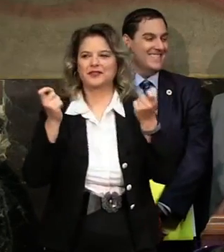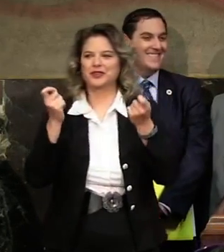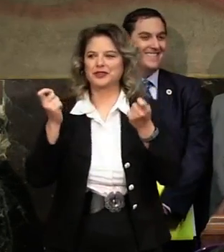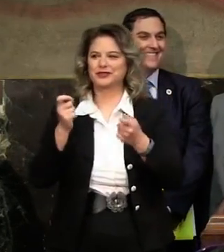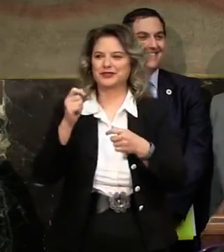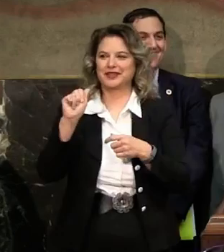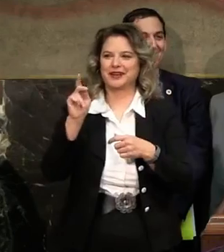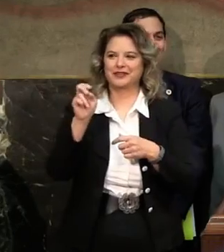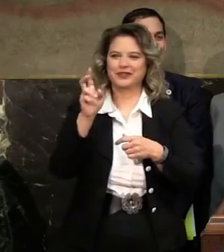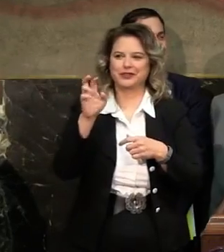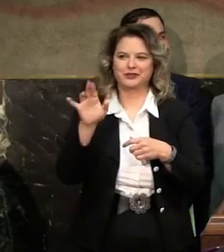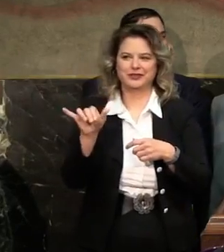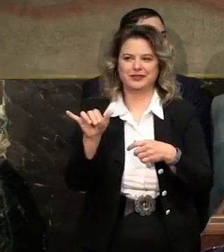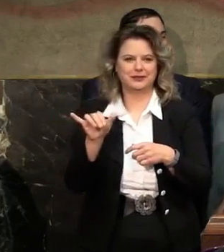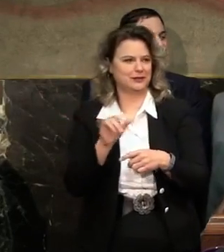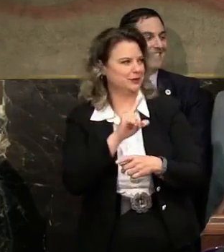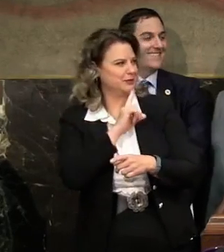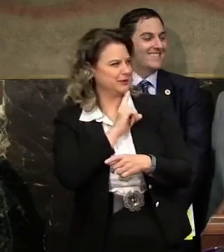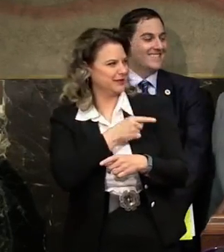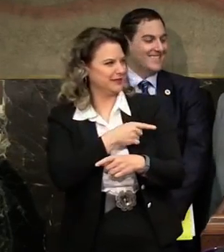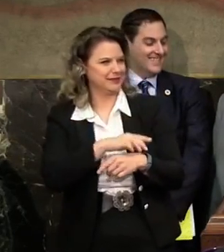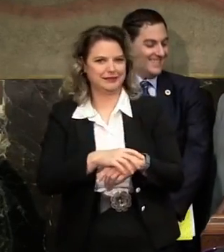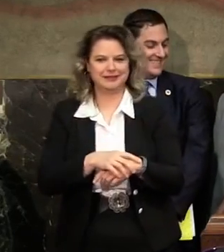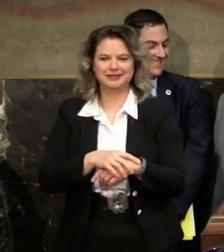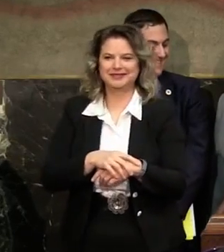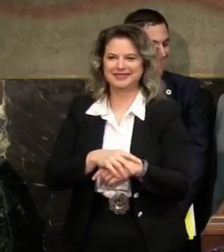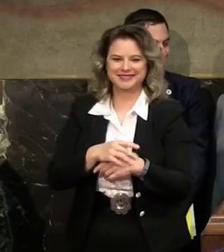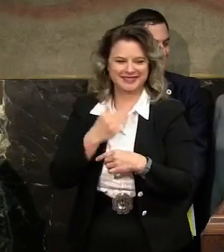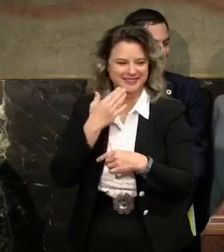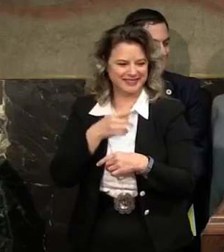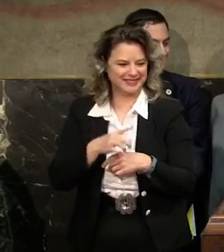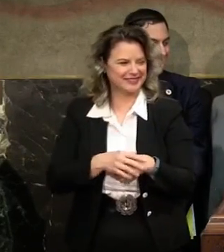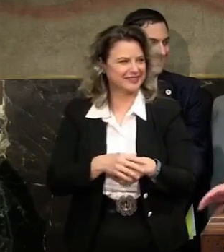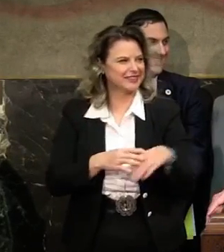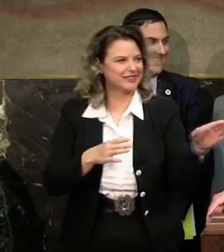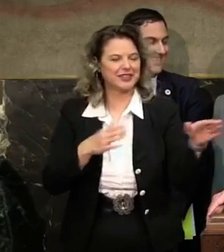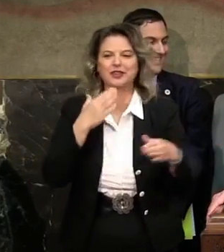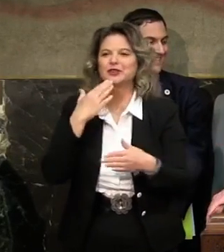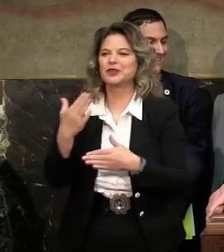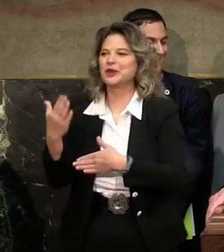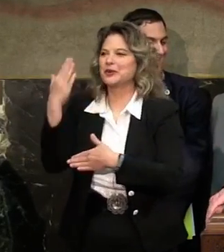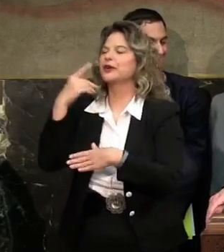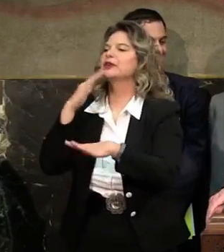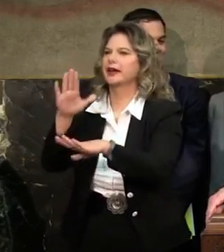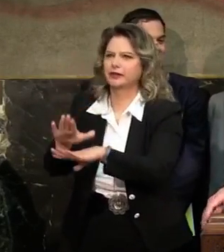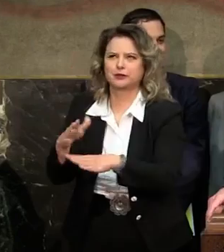it your anniversary go okay good morning or good afternoon whatever it is I